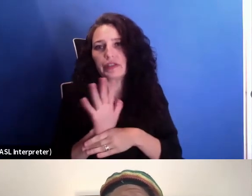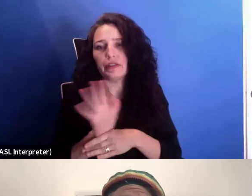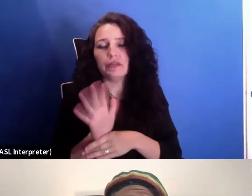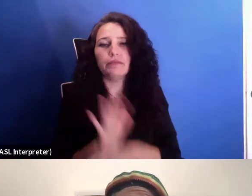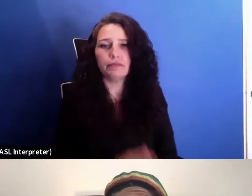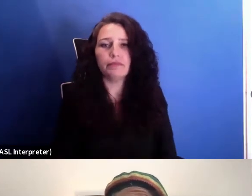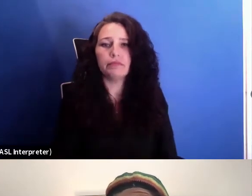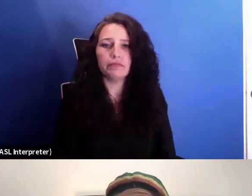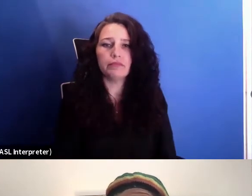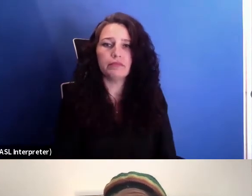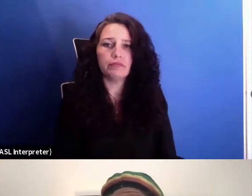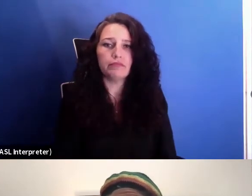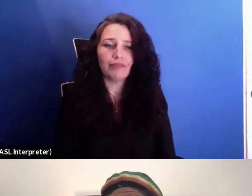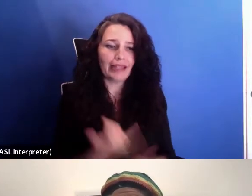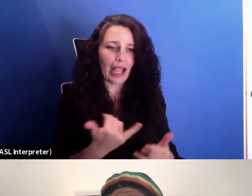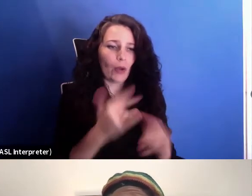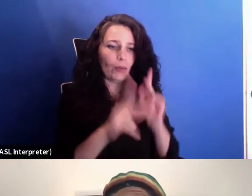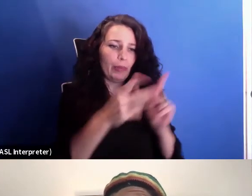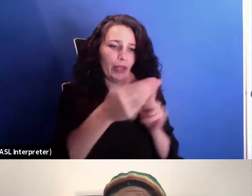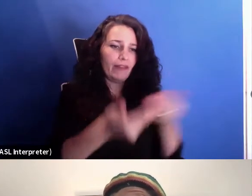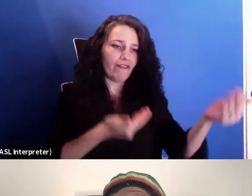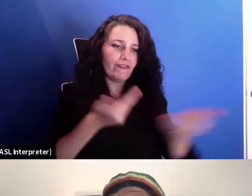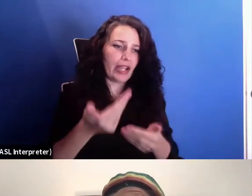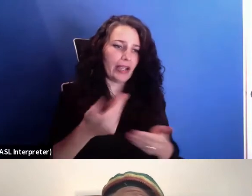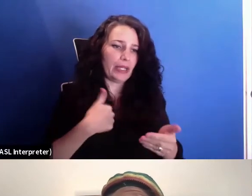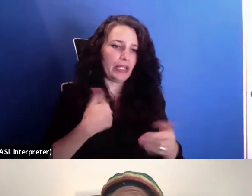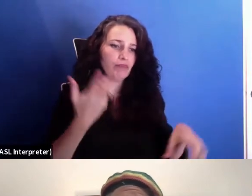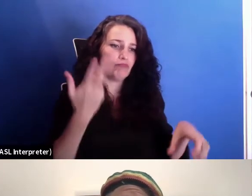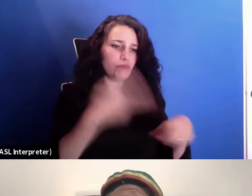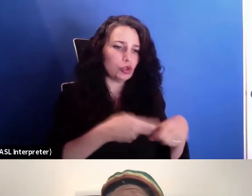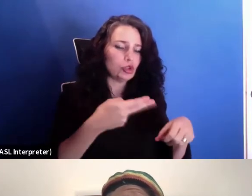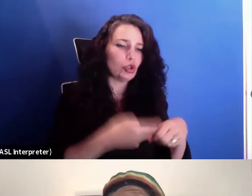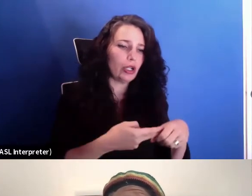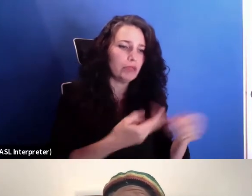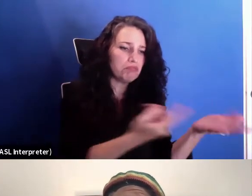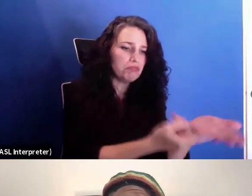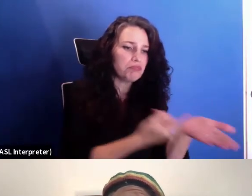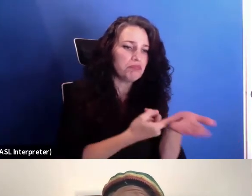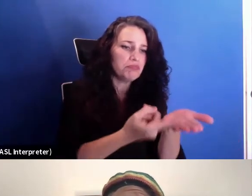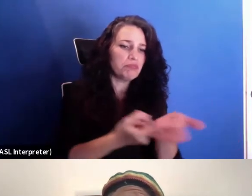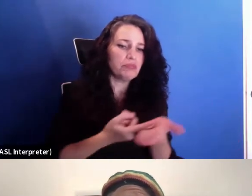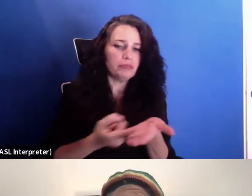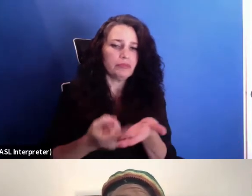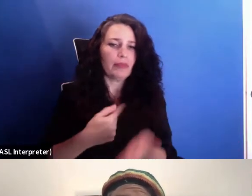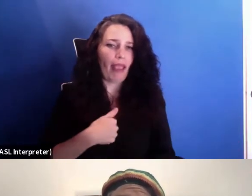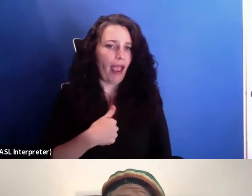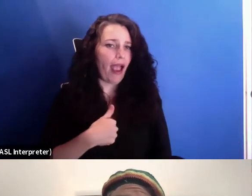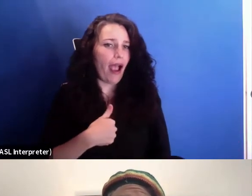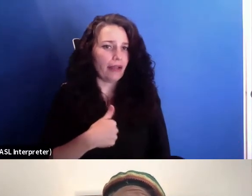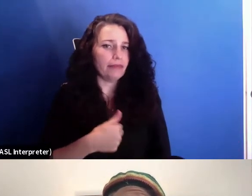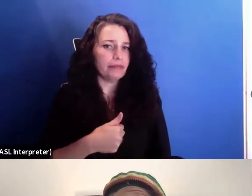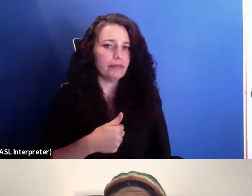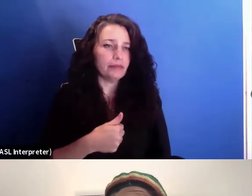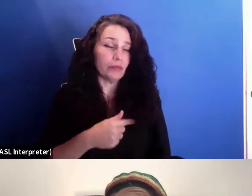People are inviting me to join them. And I certainly, especially in the last couple of years,